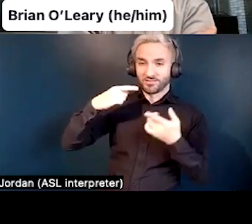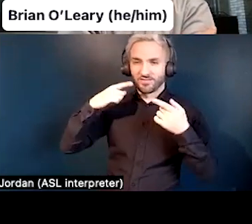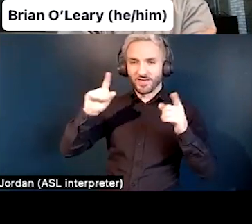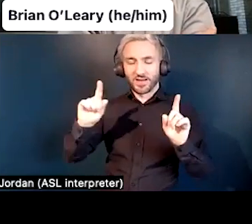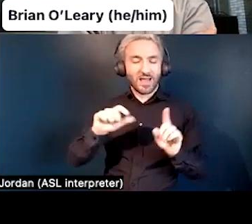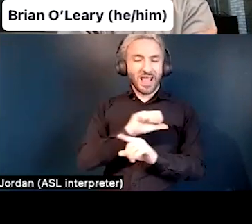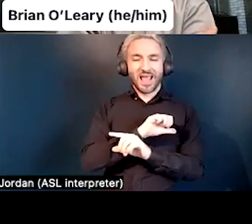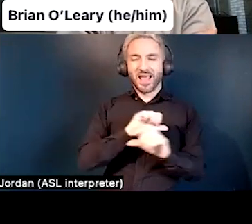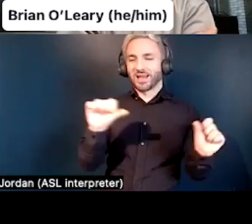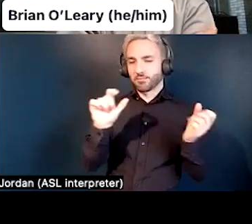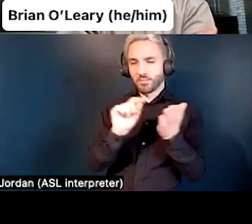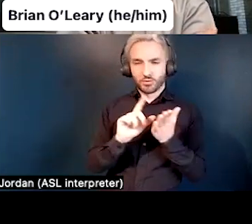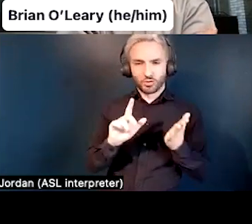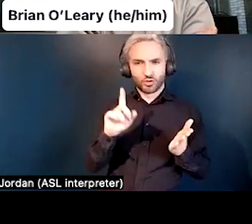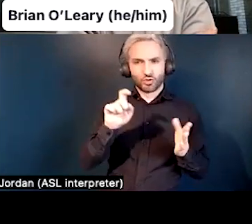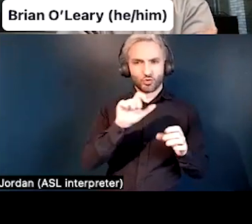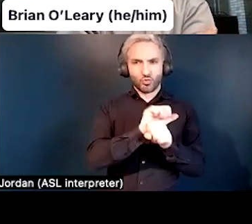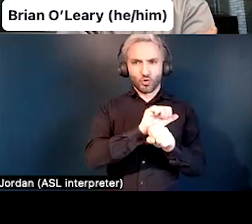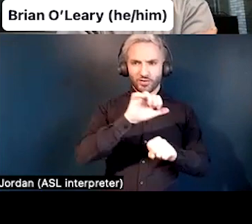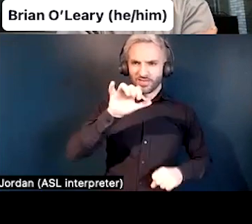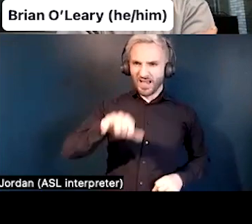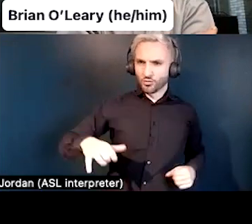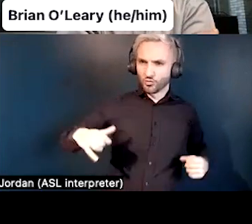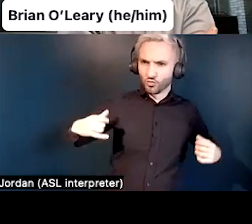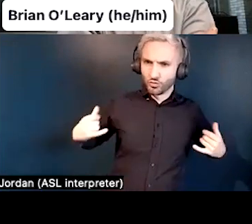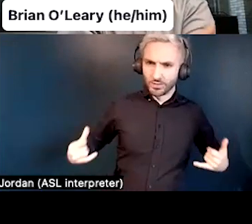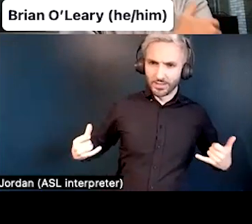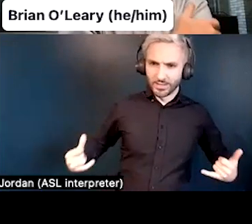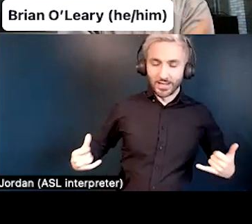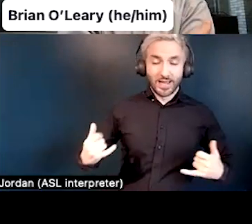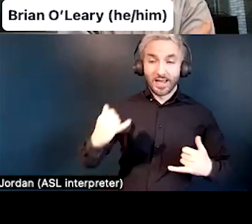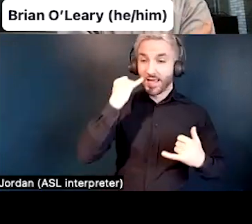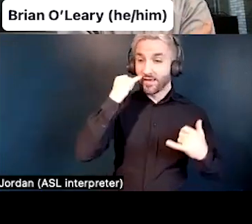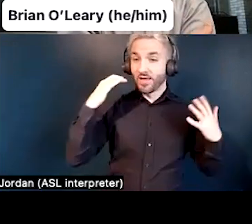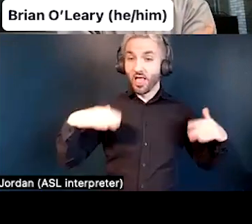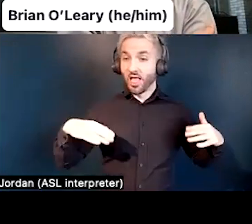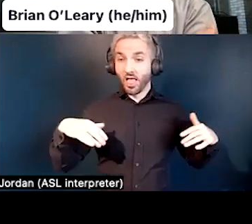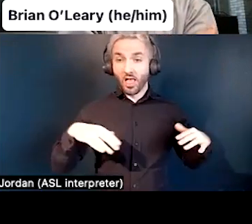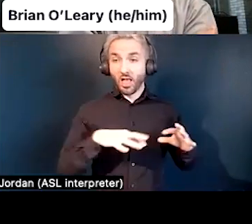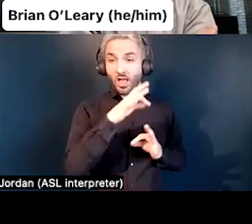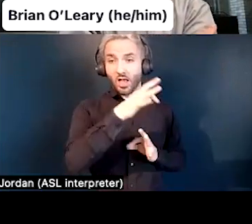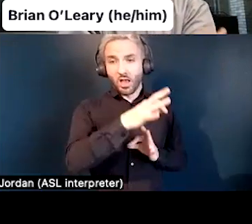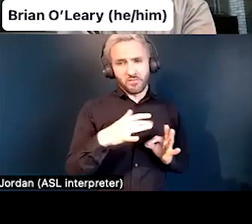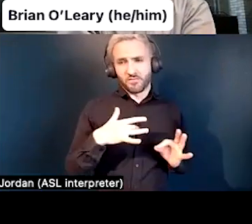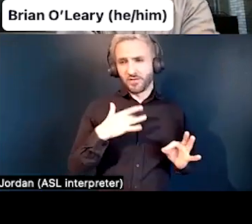on that today. And if you're not, I think that you're leaving money on the table.